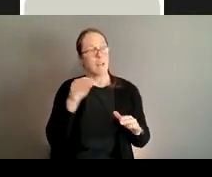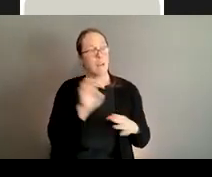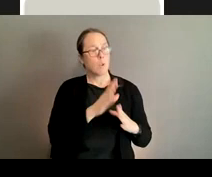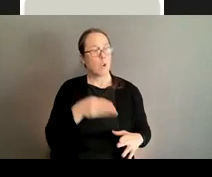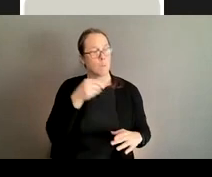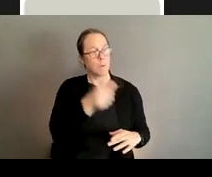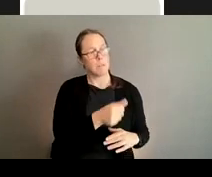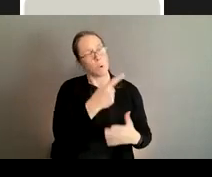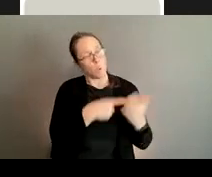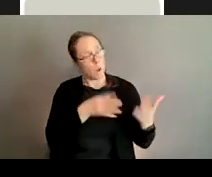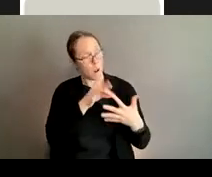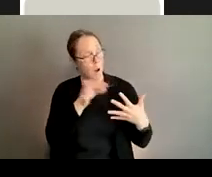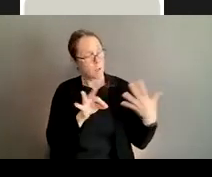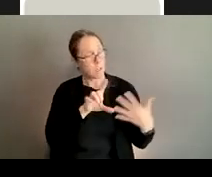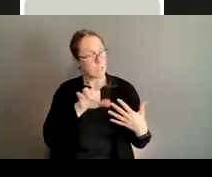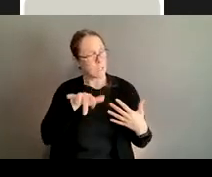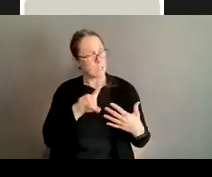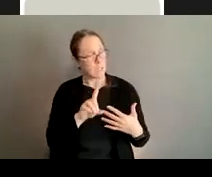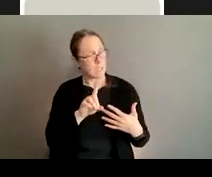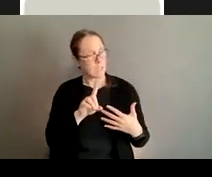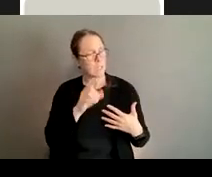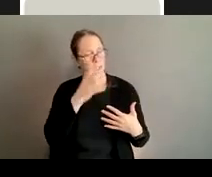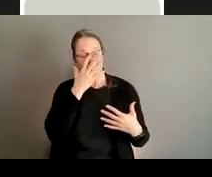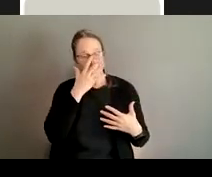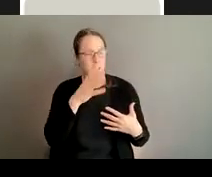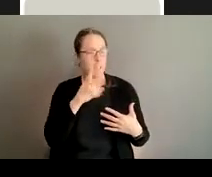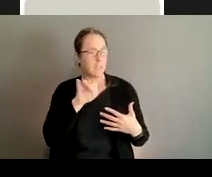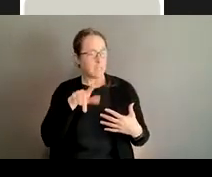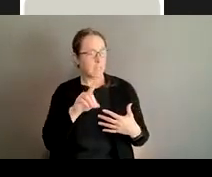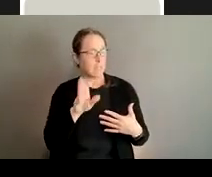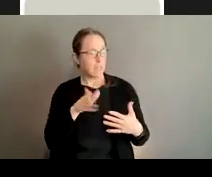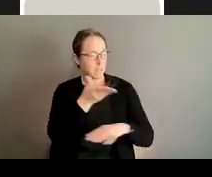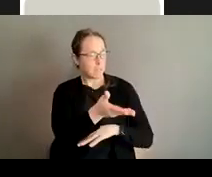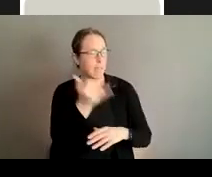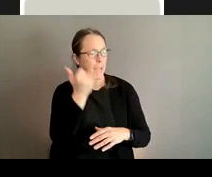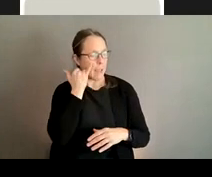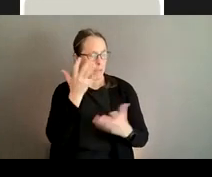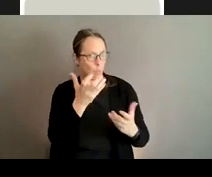it possible to attend, present if your employer doesn't pay or you are on a limited income